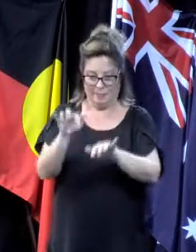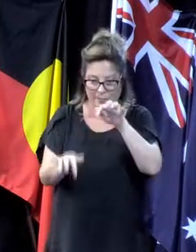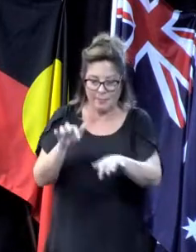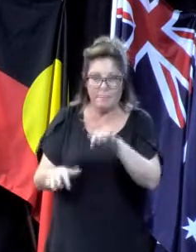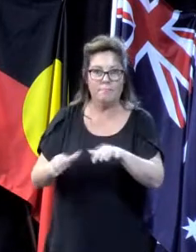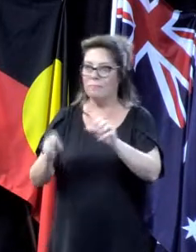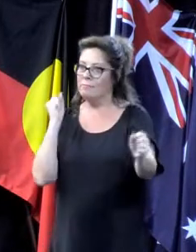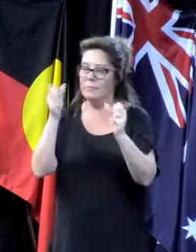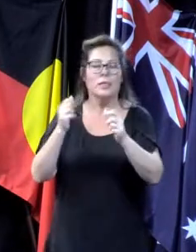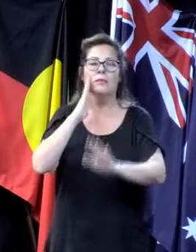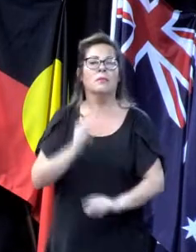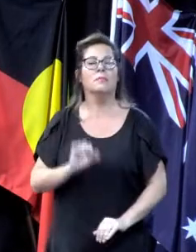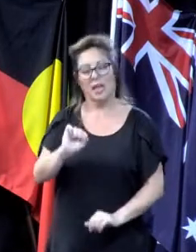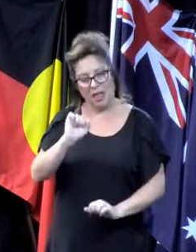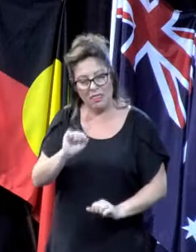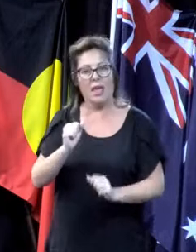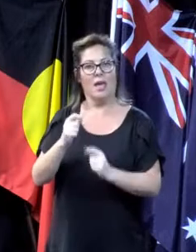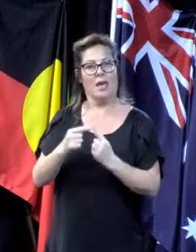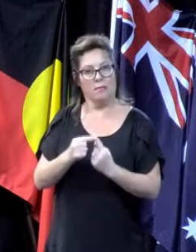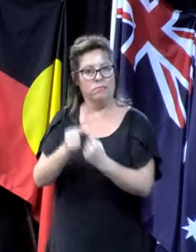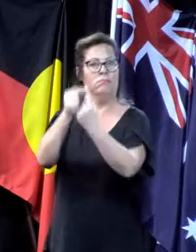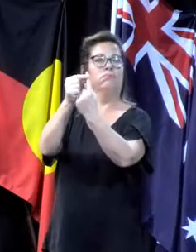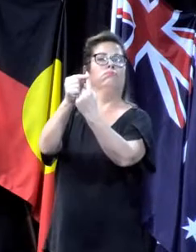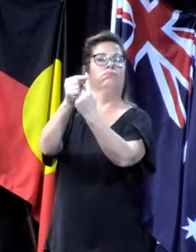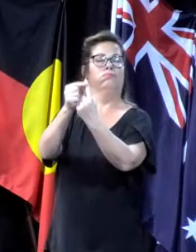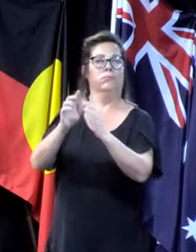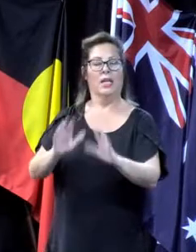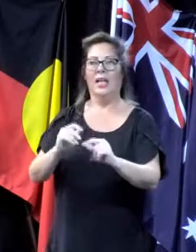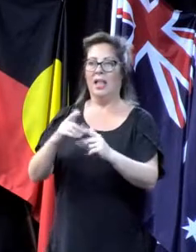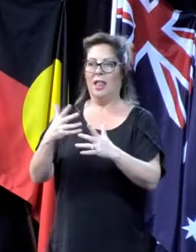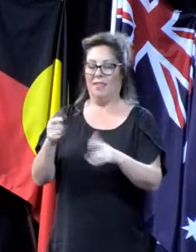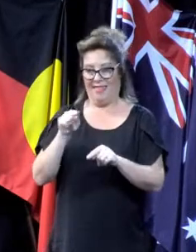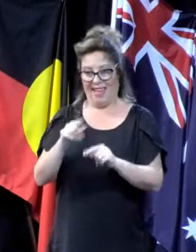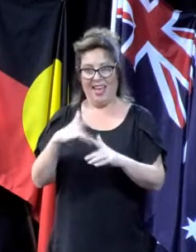and being valued member and feeling welcomed and support at Ingham State High School.